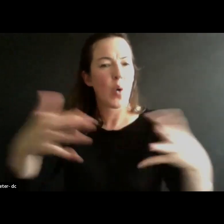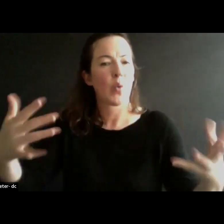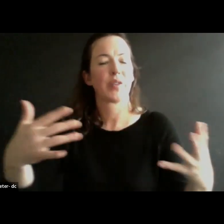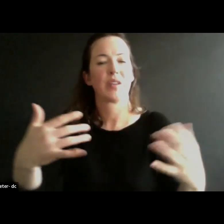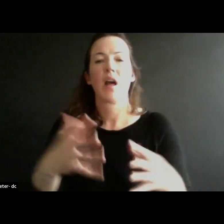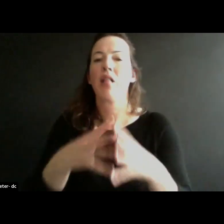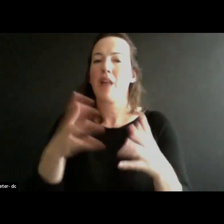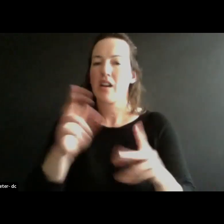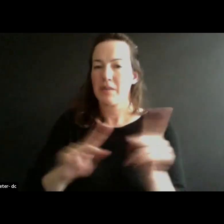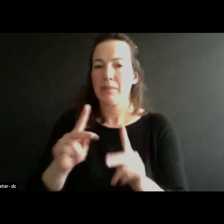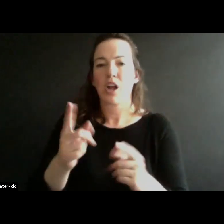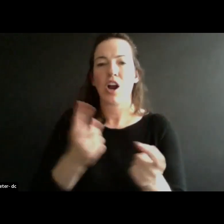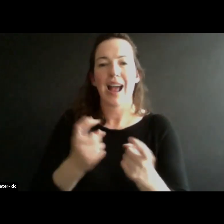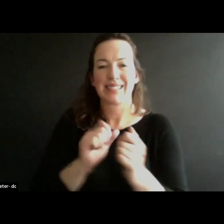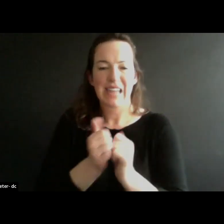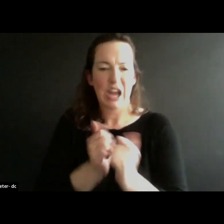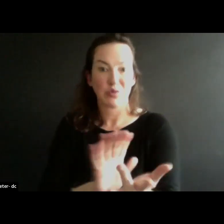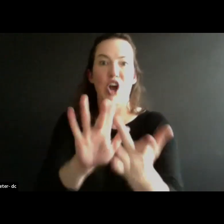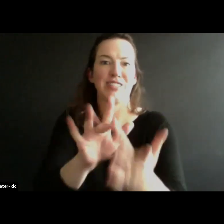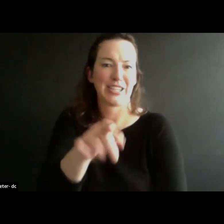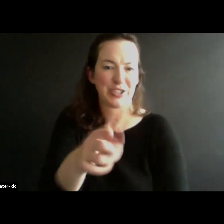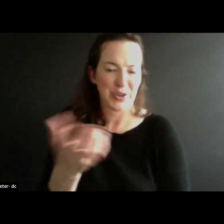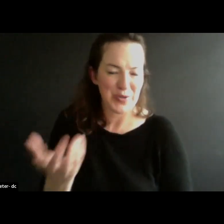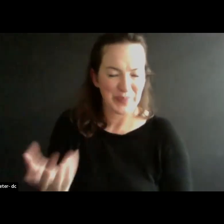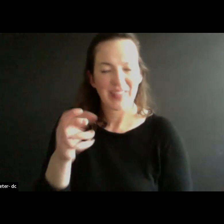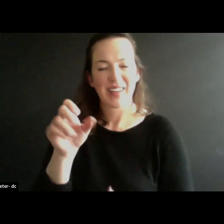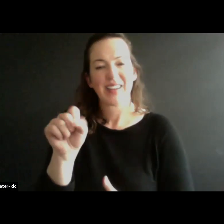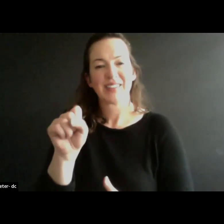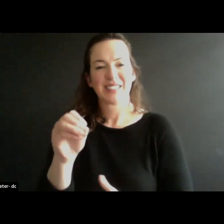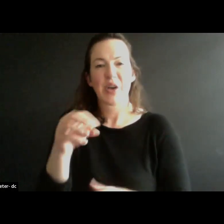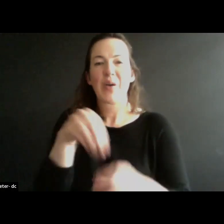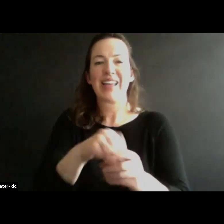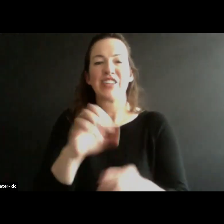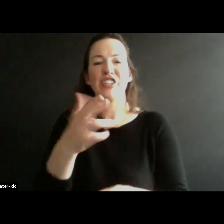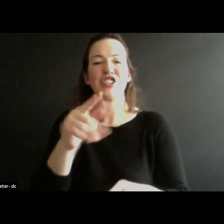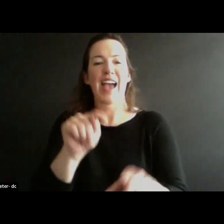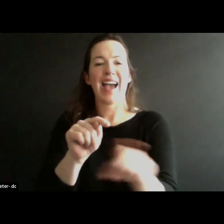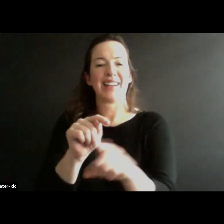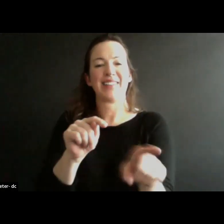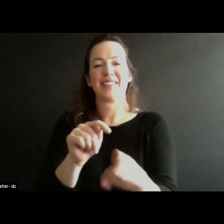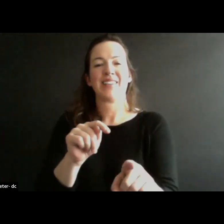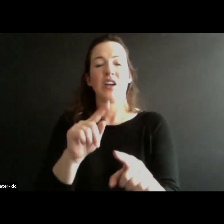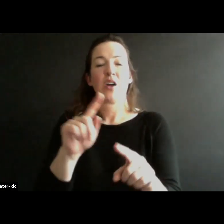of people asking how they can get a hold of you in chat. So it when when I move on to